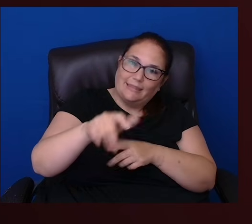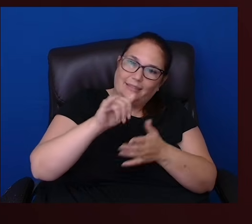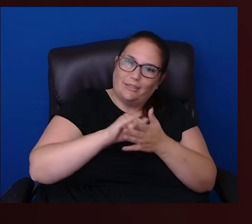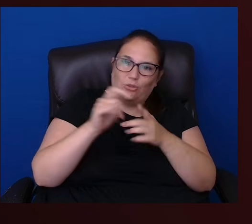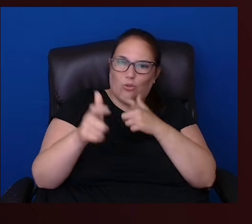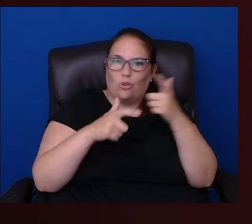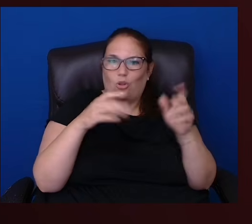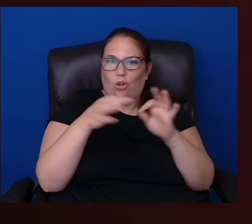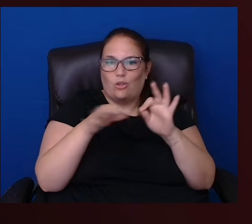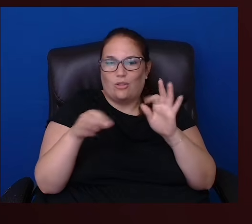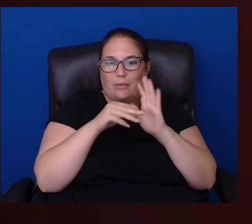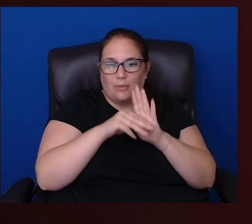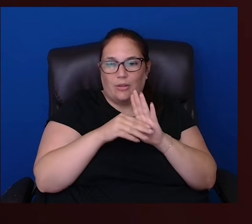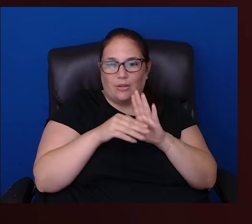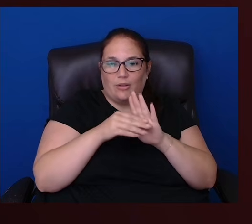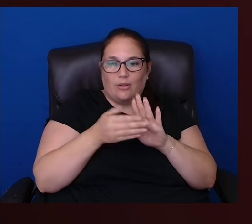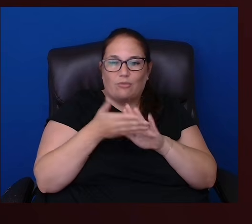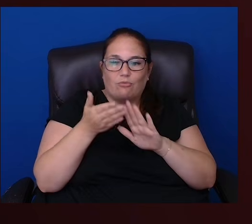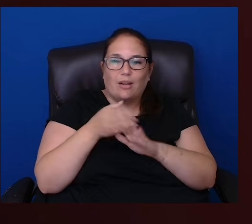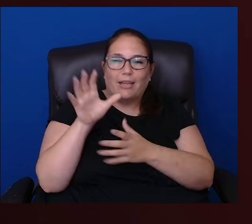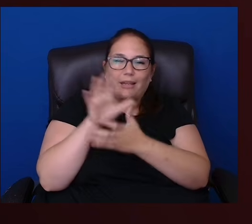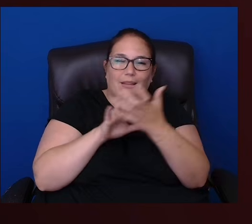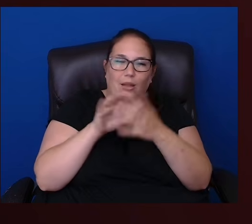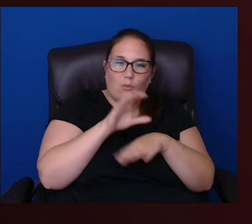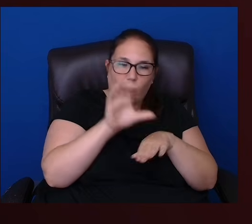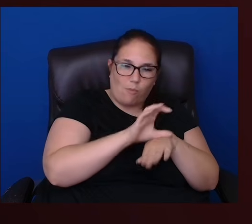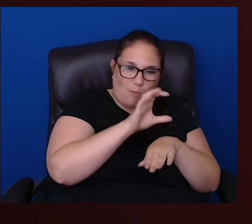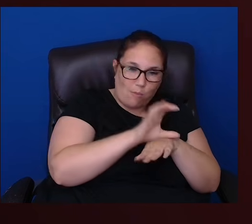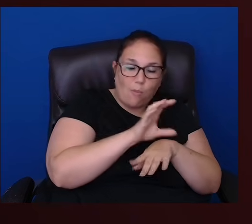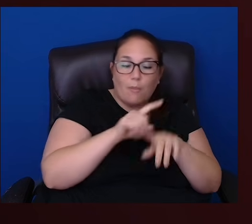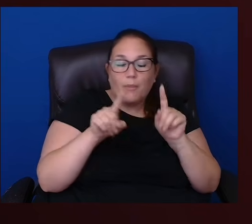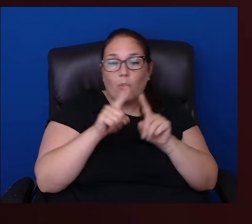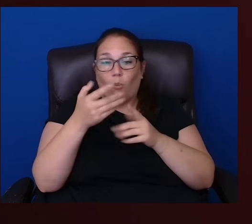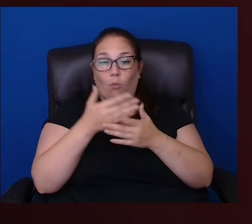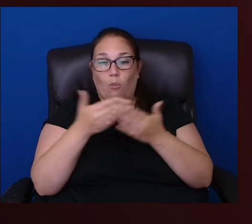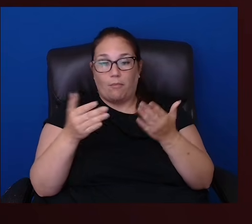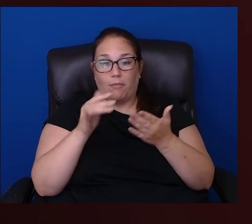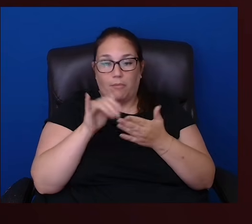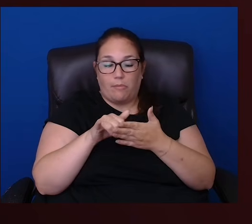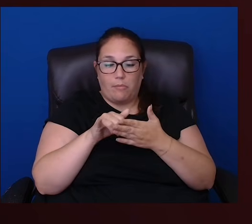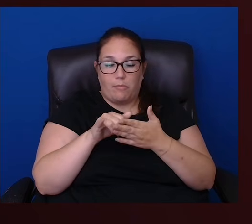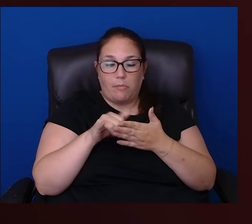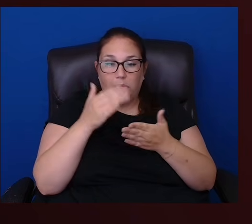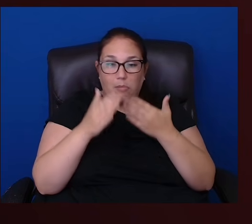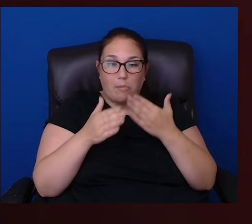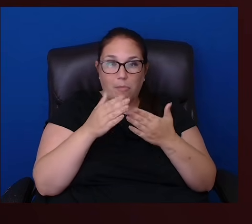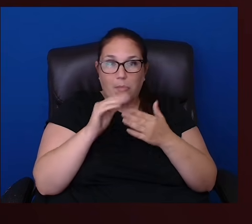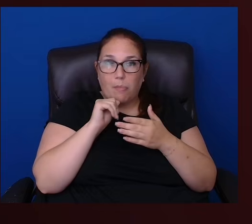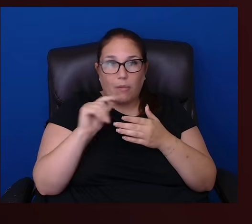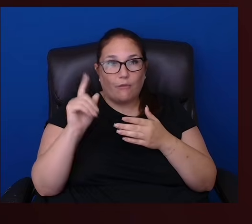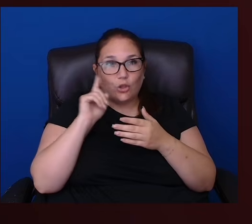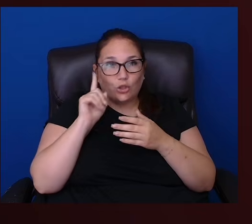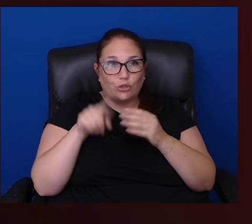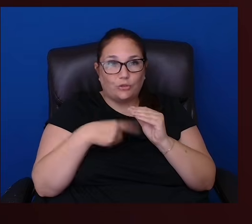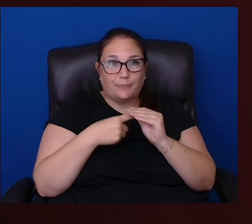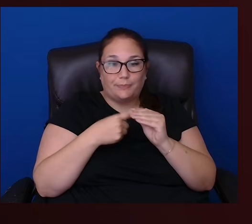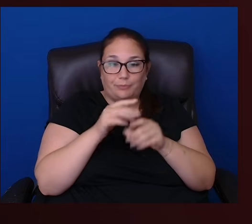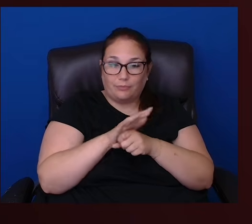in the cloud or on your computer. But one of the things that you may not have heard talked about enough is a vector store,